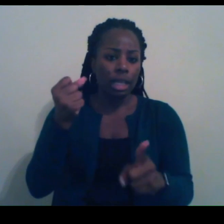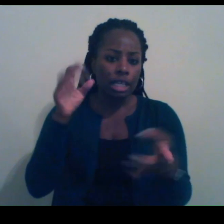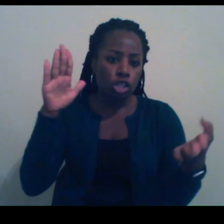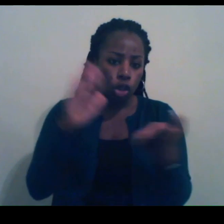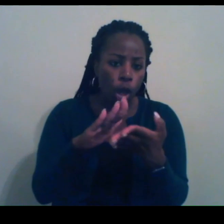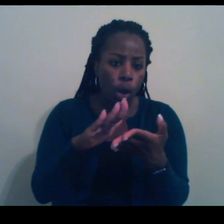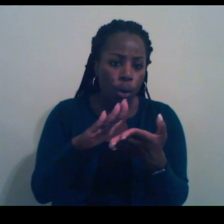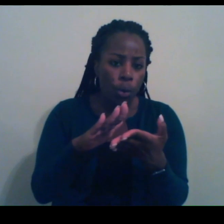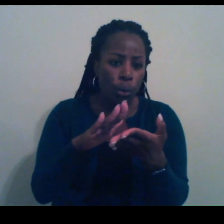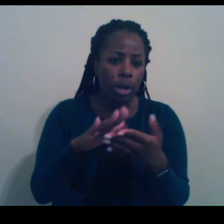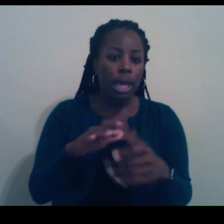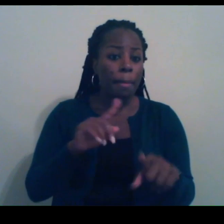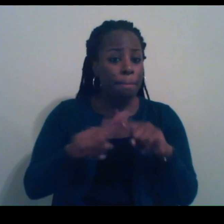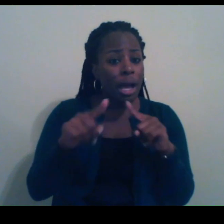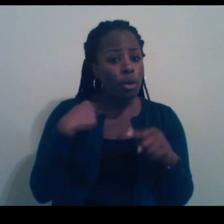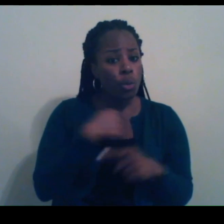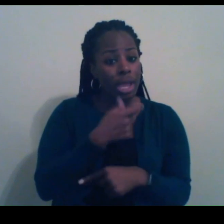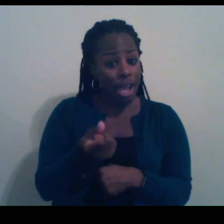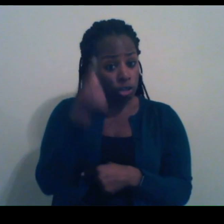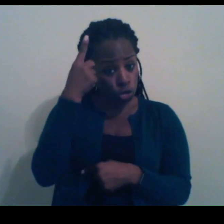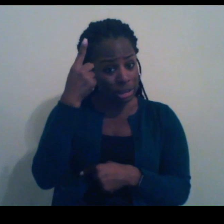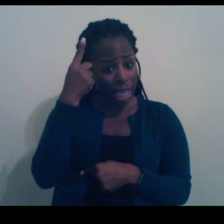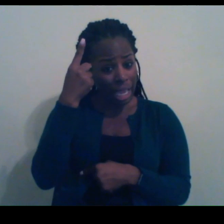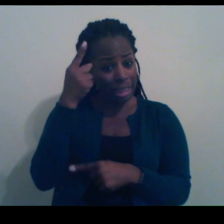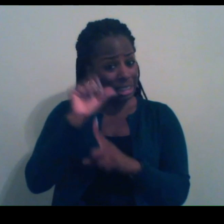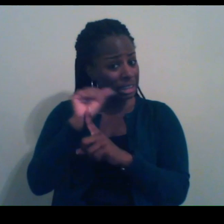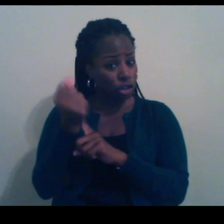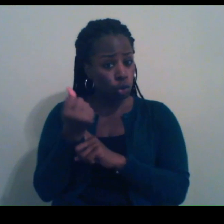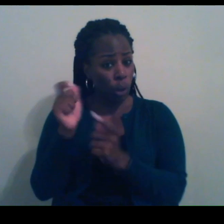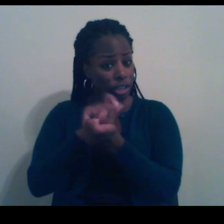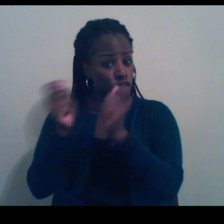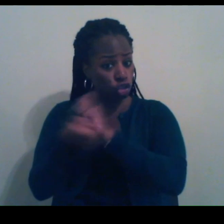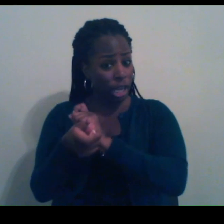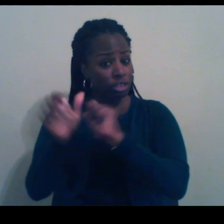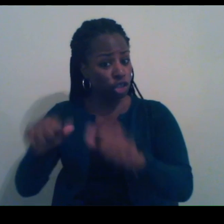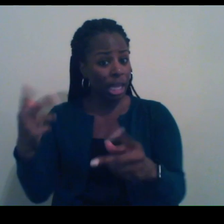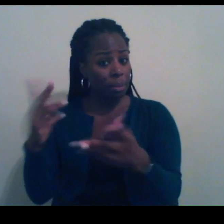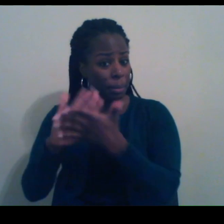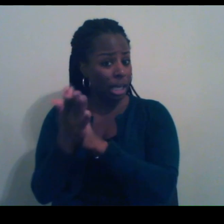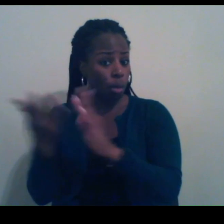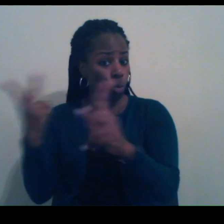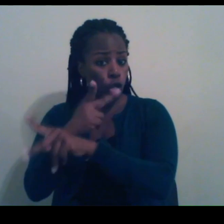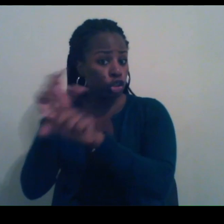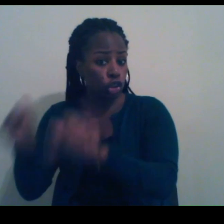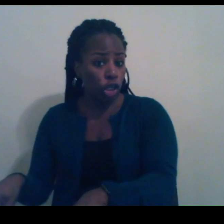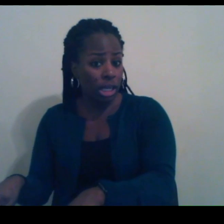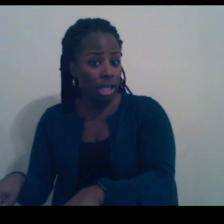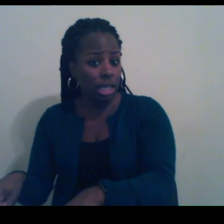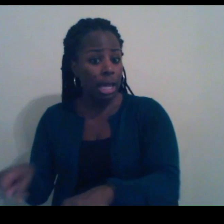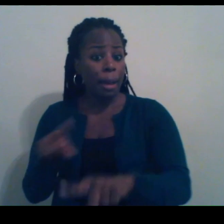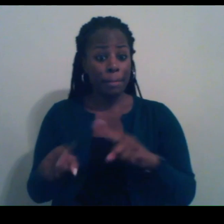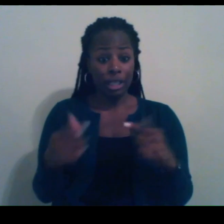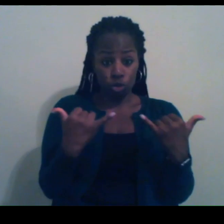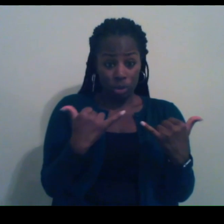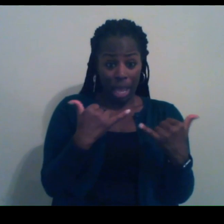things can change but right now today on this day Monday if you look at the country as a whole the risk is low